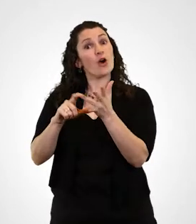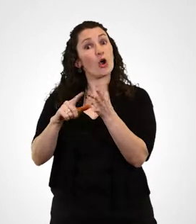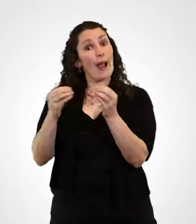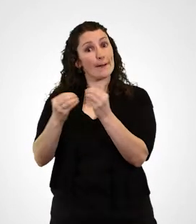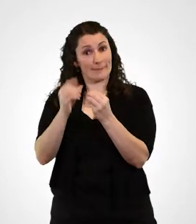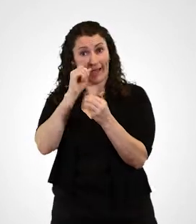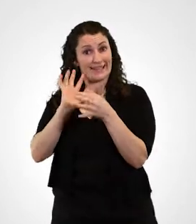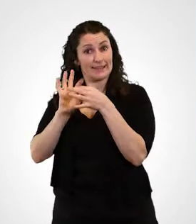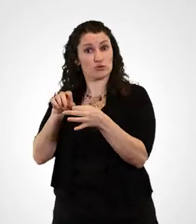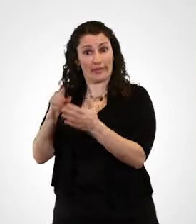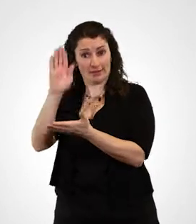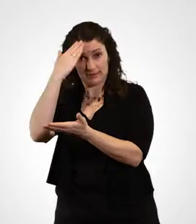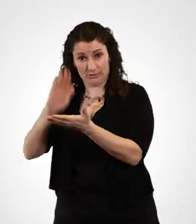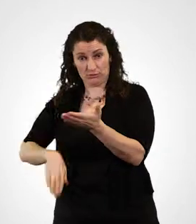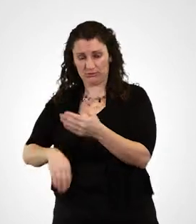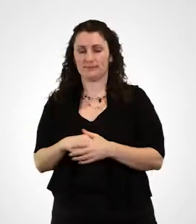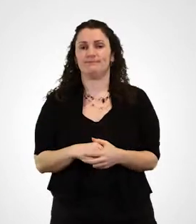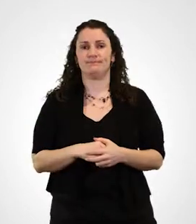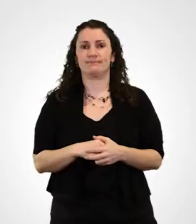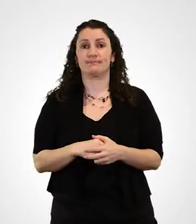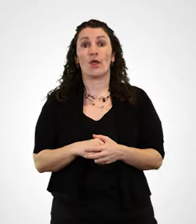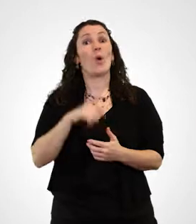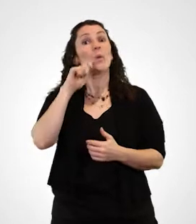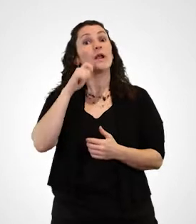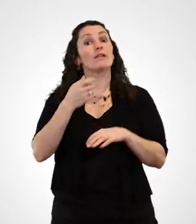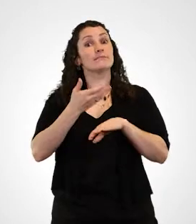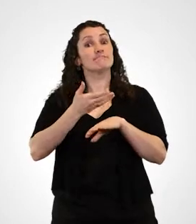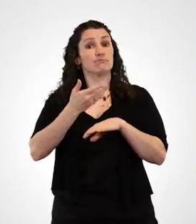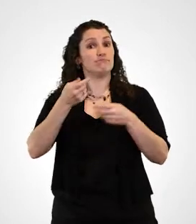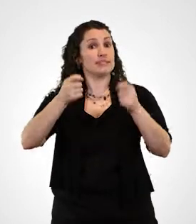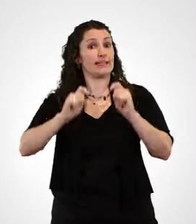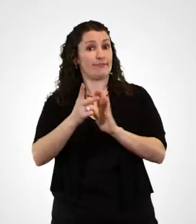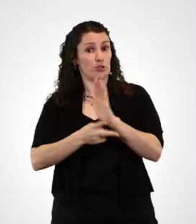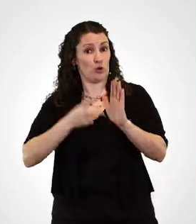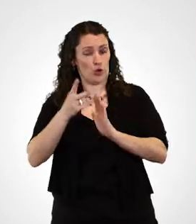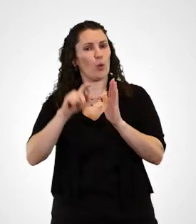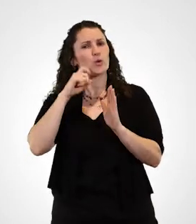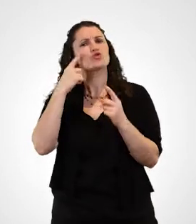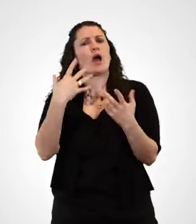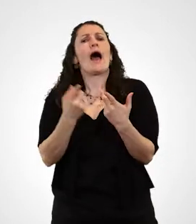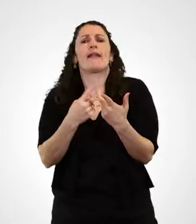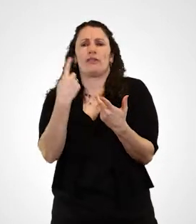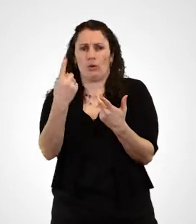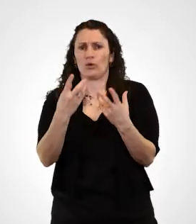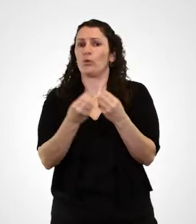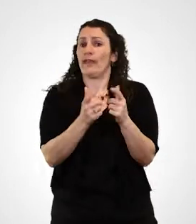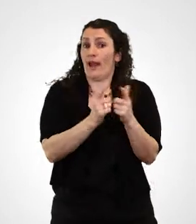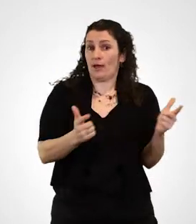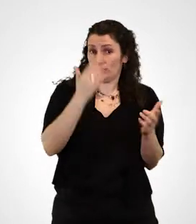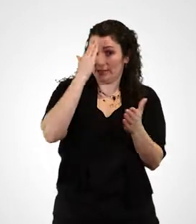So in the next video we're going to watch an example of a teacher implementing the language experience activity.